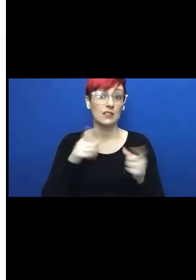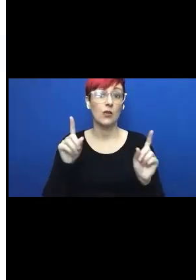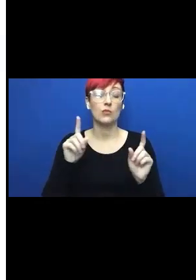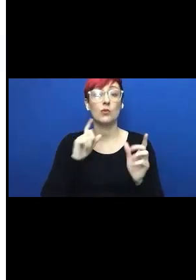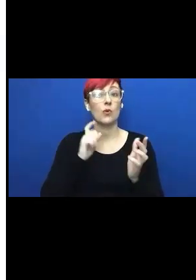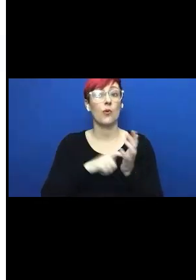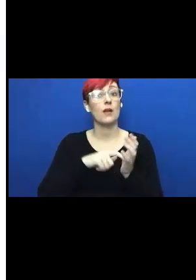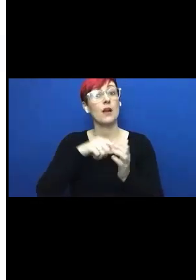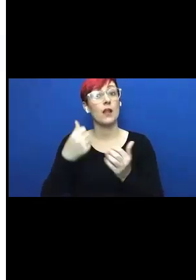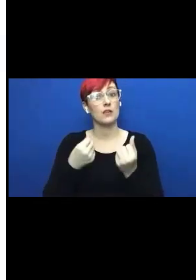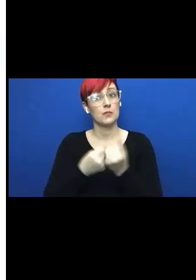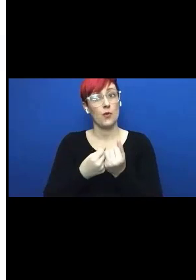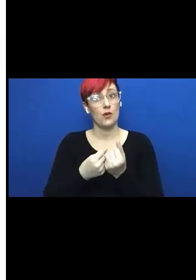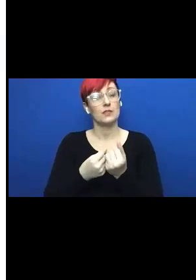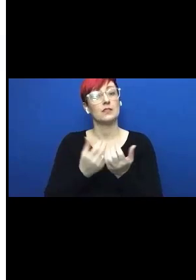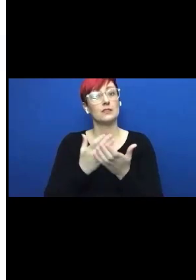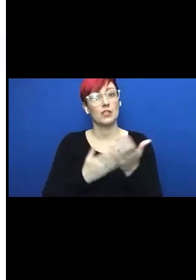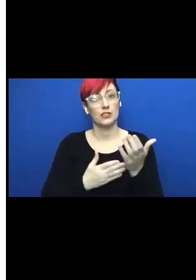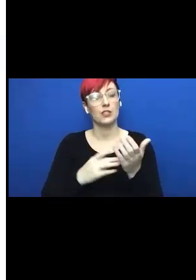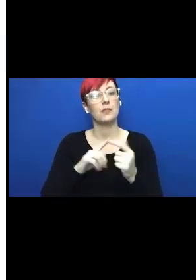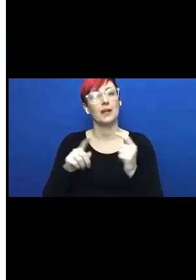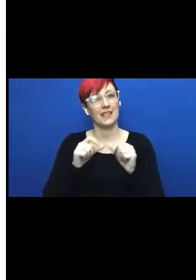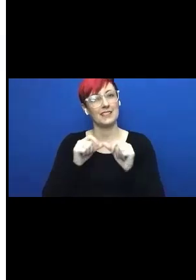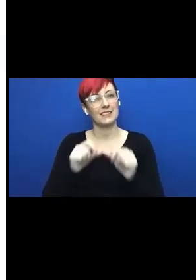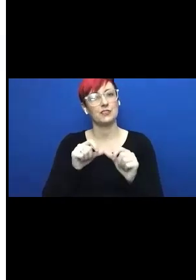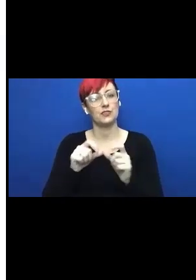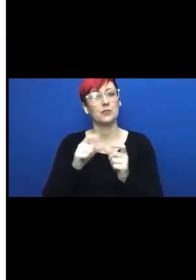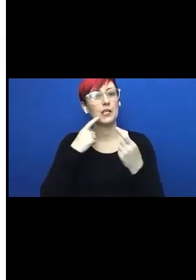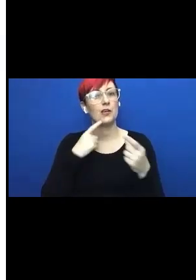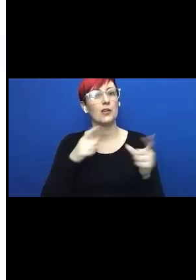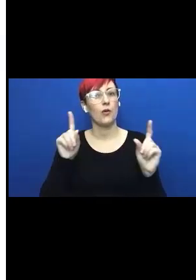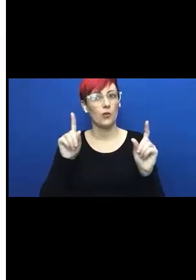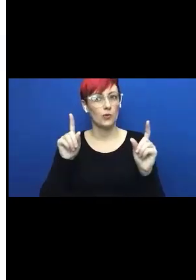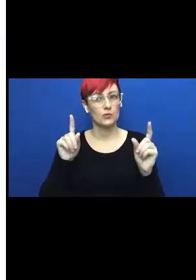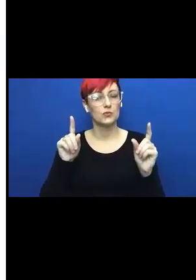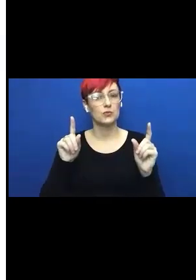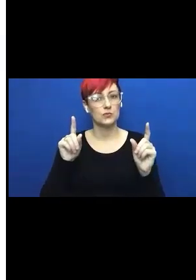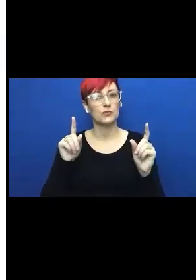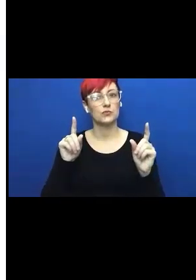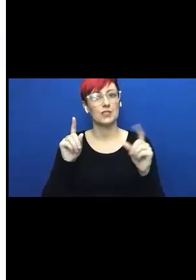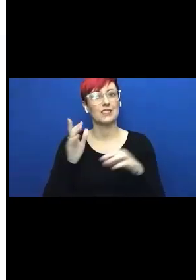but continues to be disclosed and made available